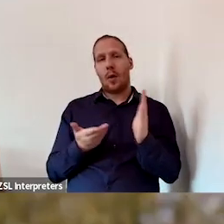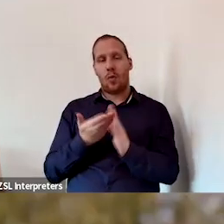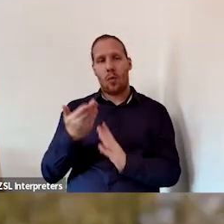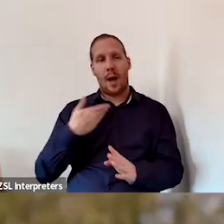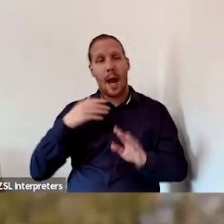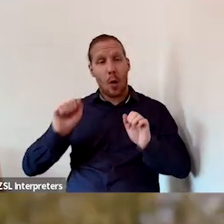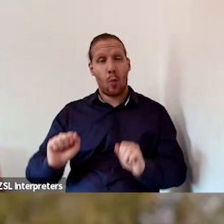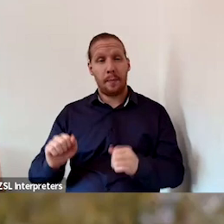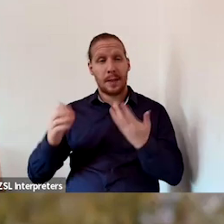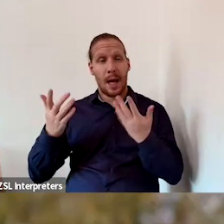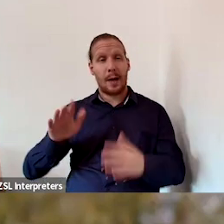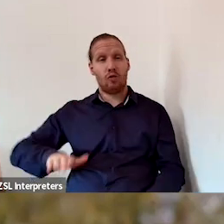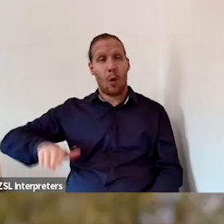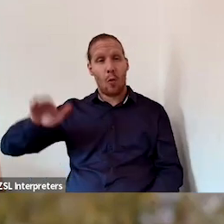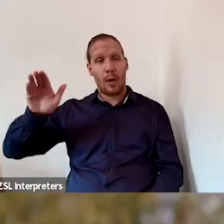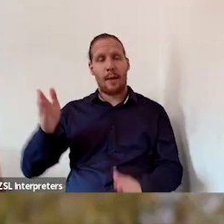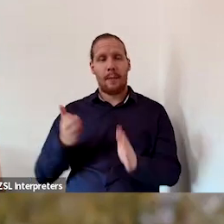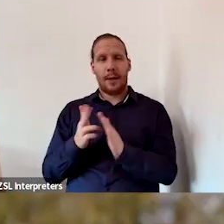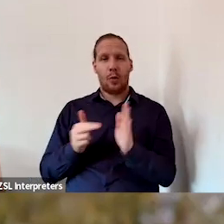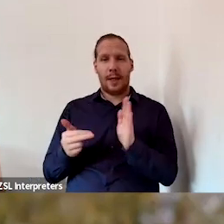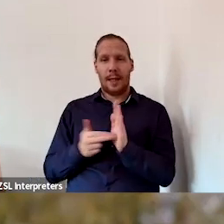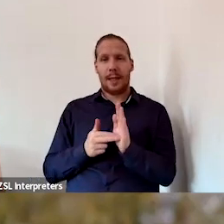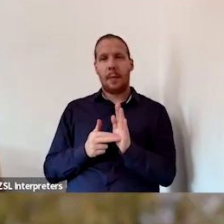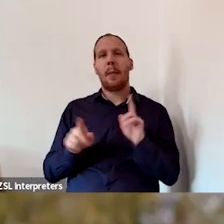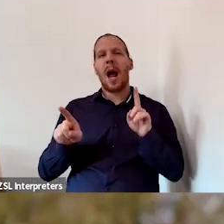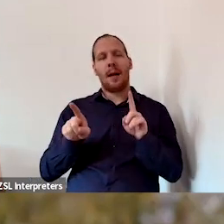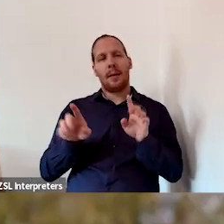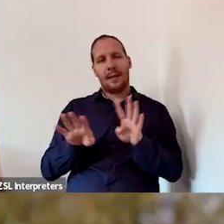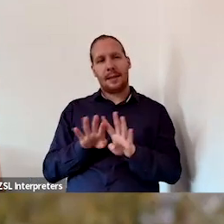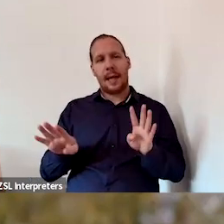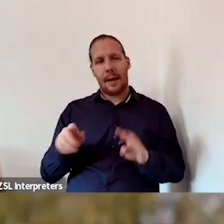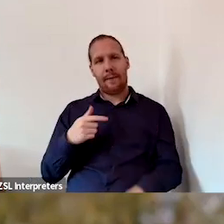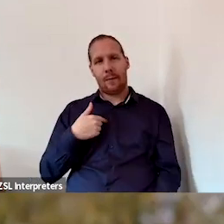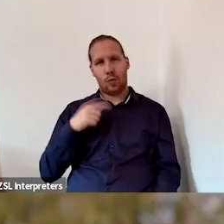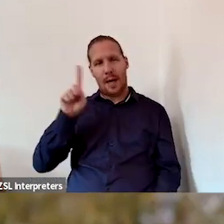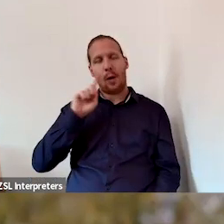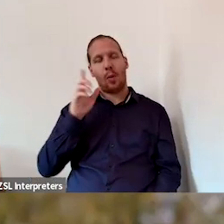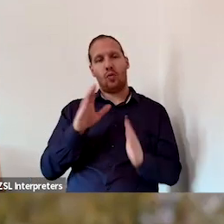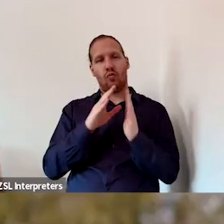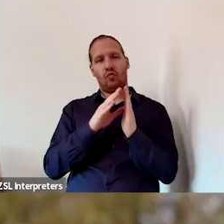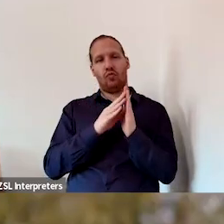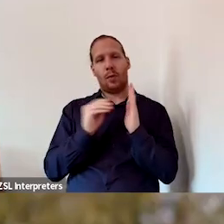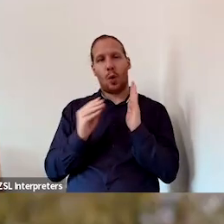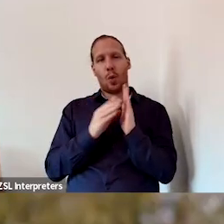And I believe just like the webinar today, we will record that session and make it available if you're not able to go there.